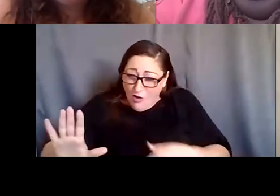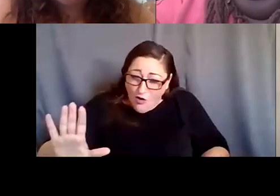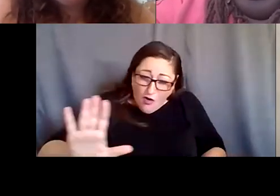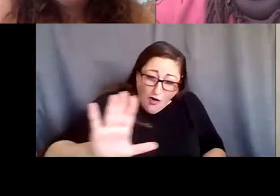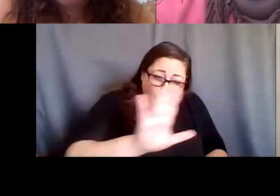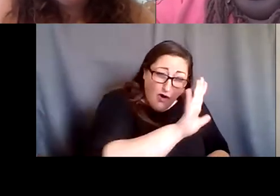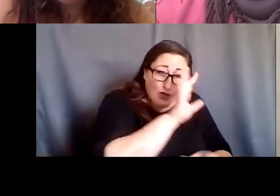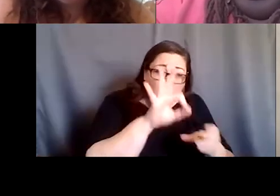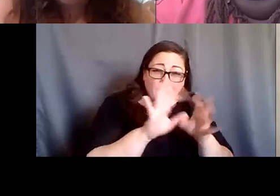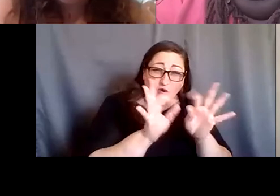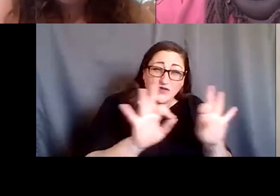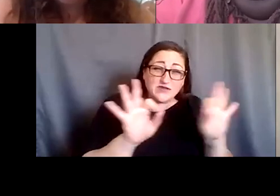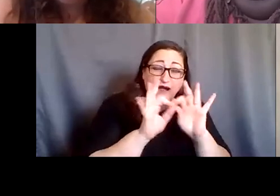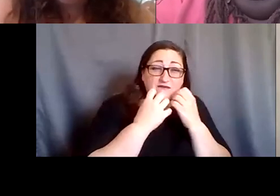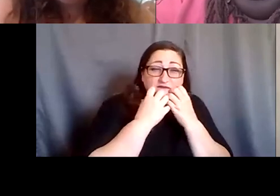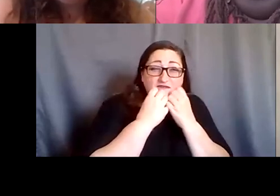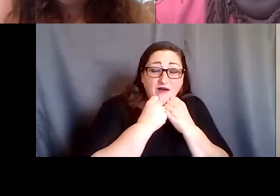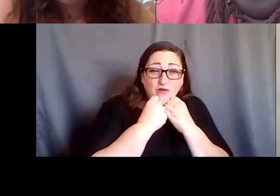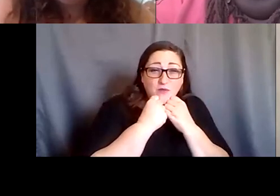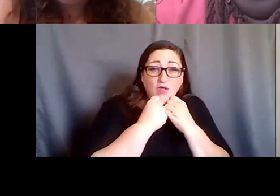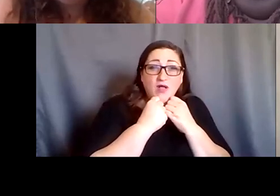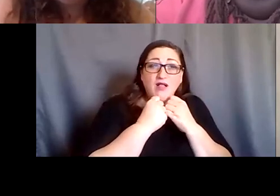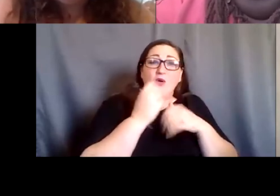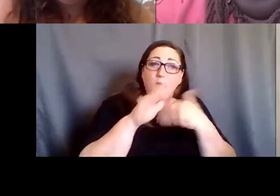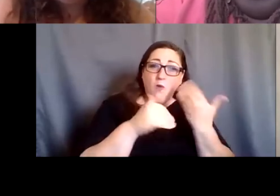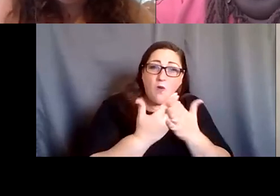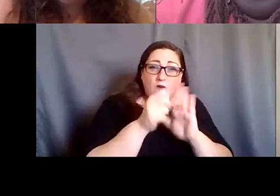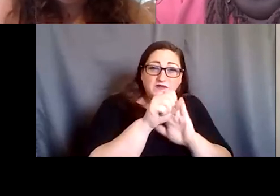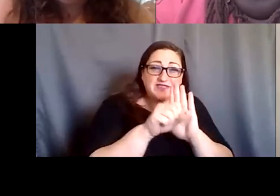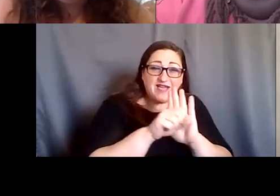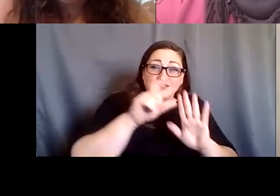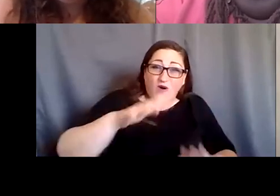And I think it’s very true when it comes to voter access for people with disabilities